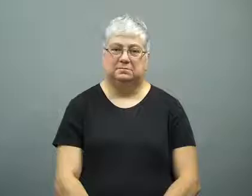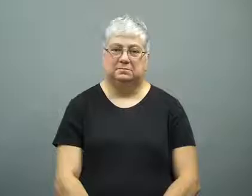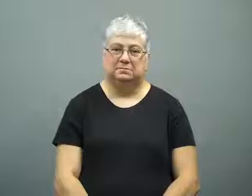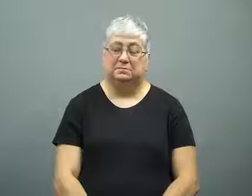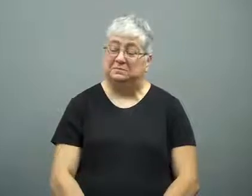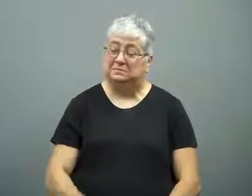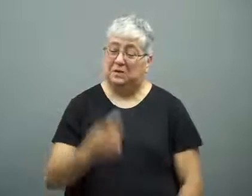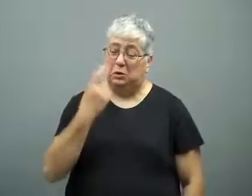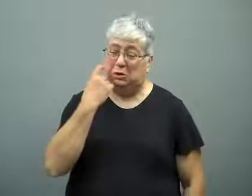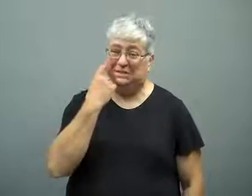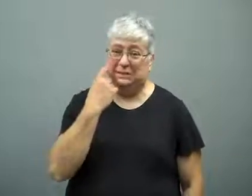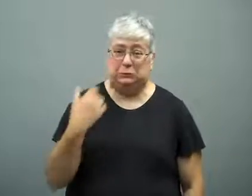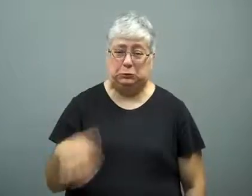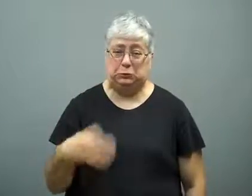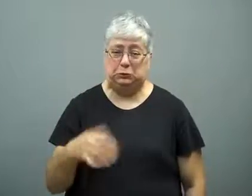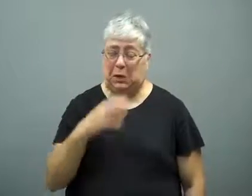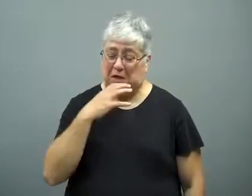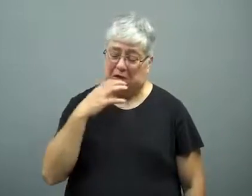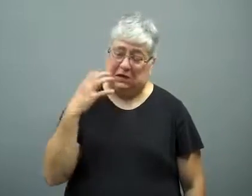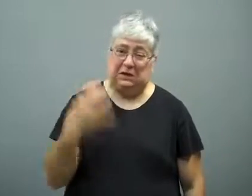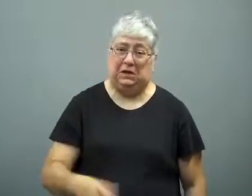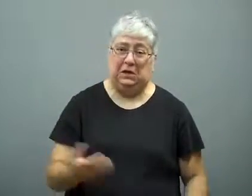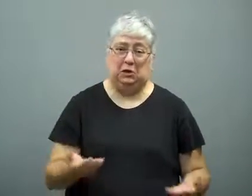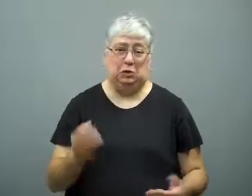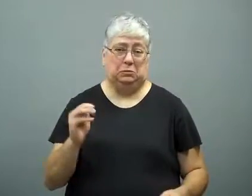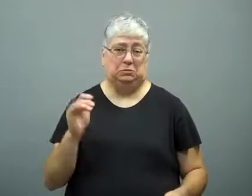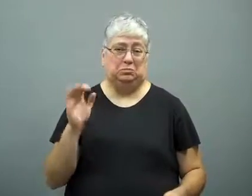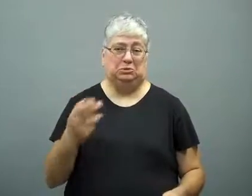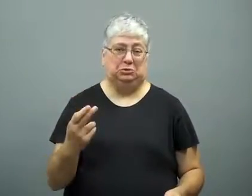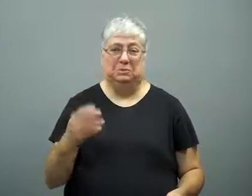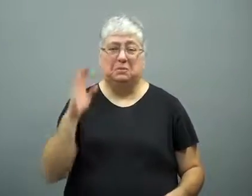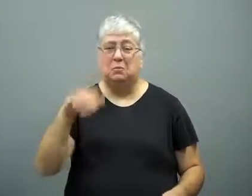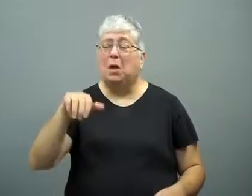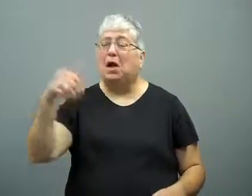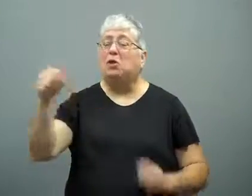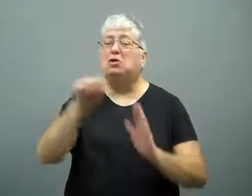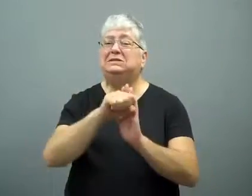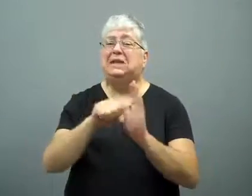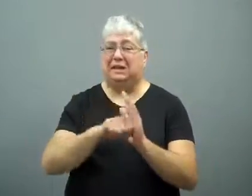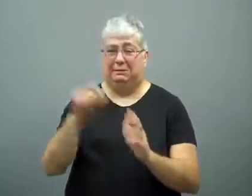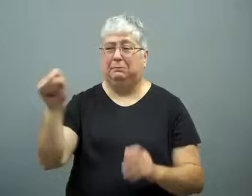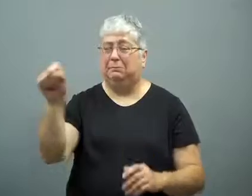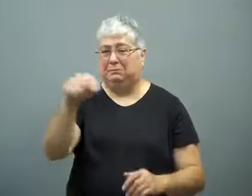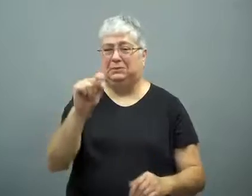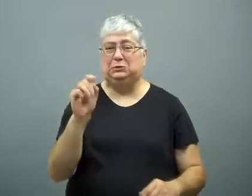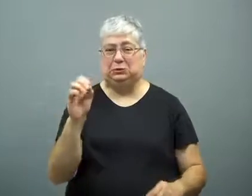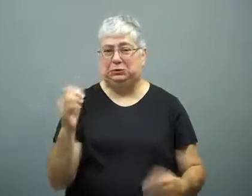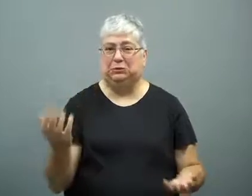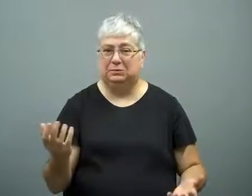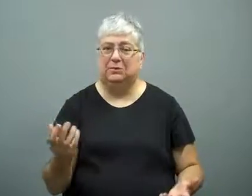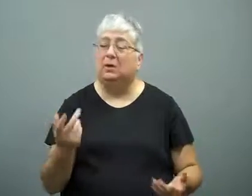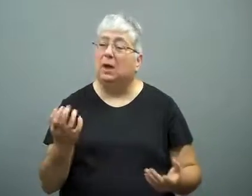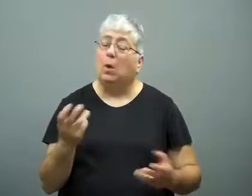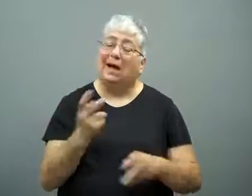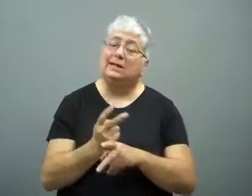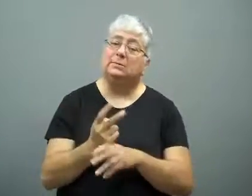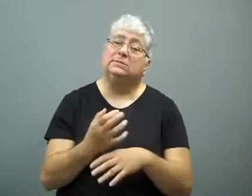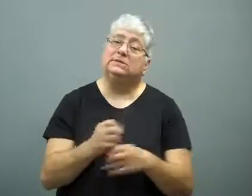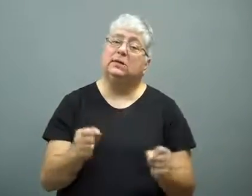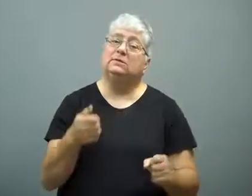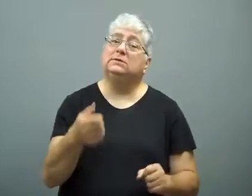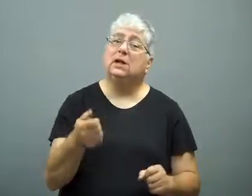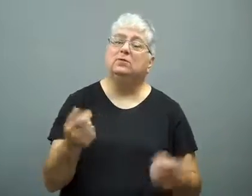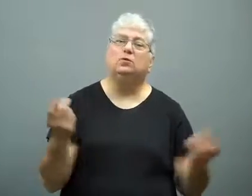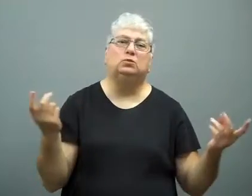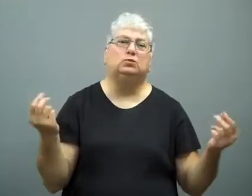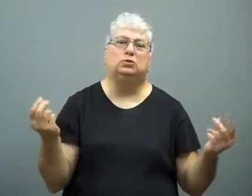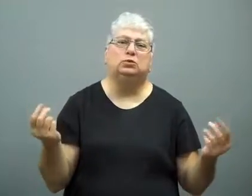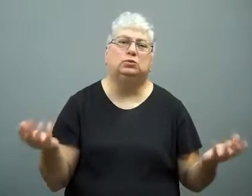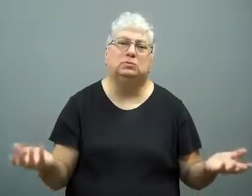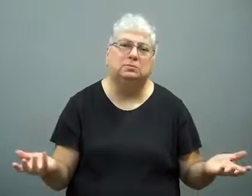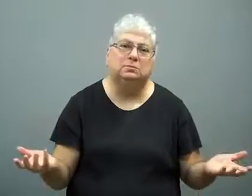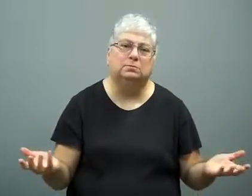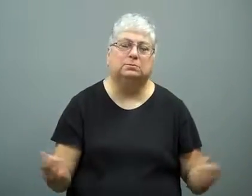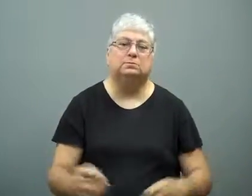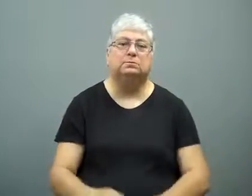It was very hot here in Michigan, and in other states as well.